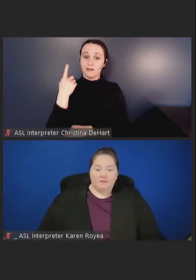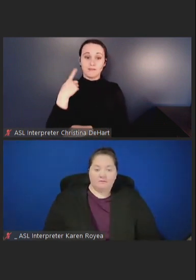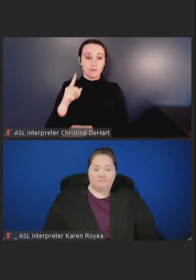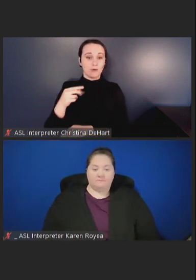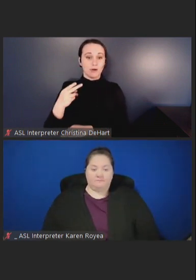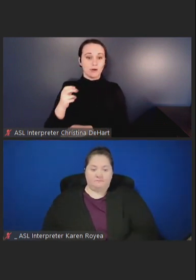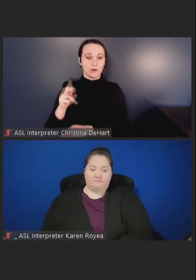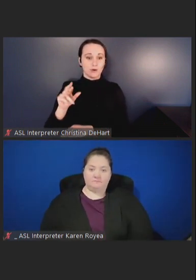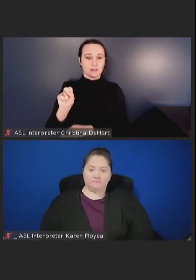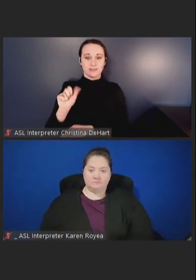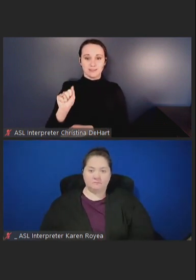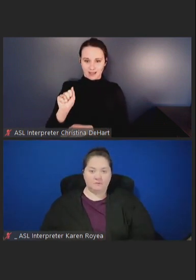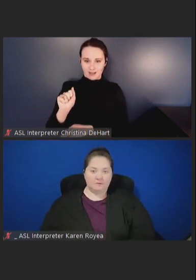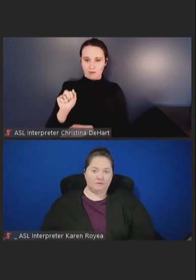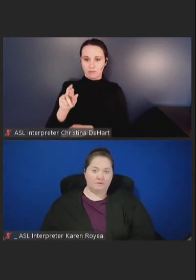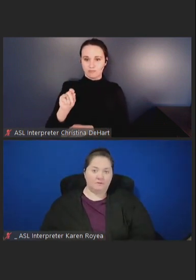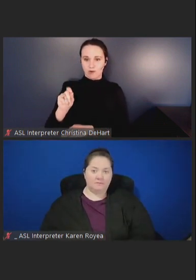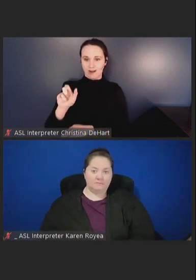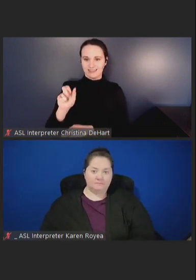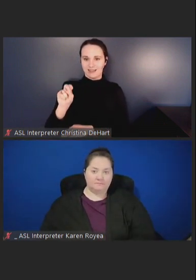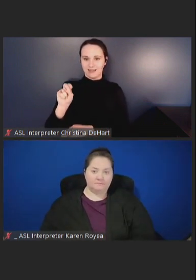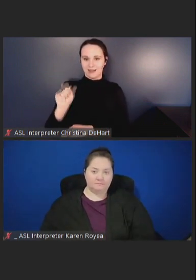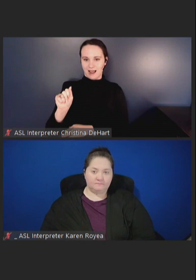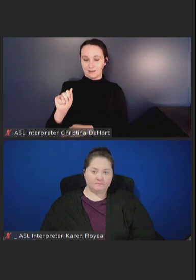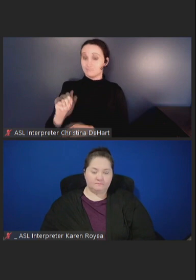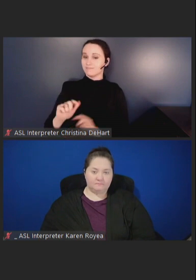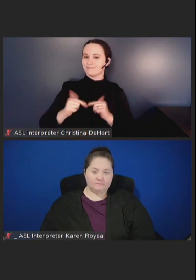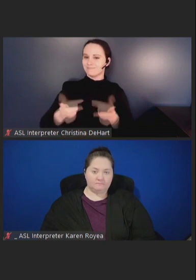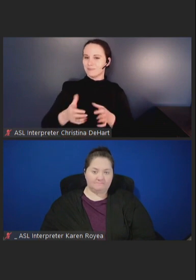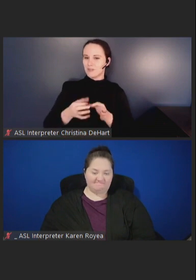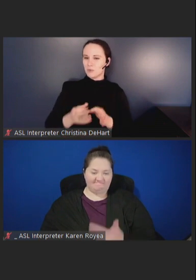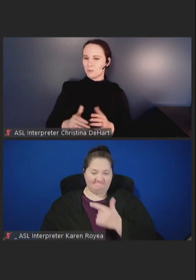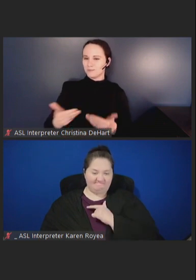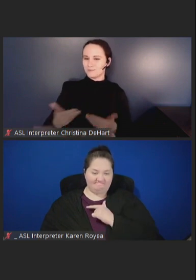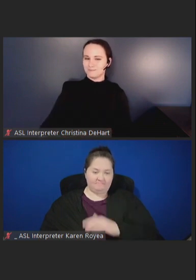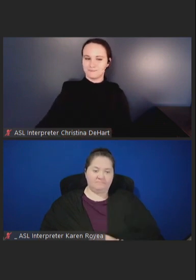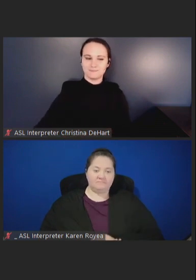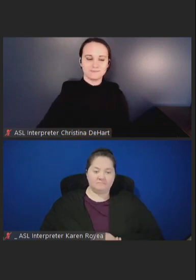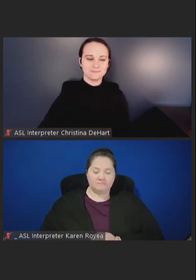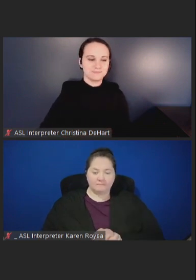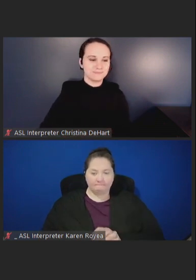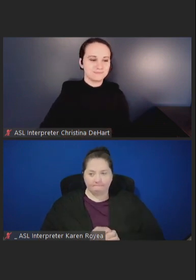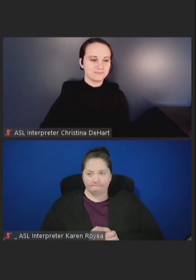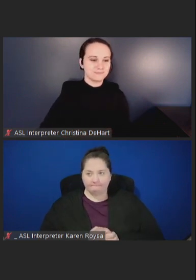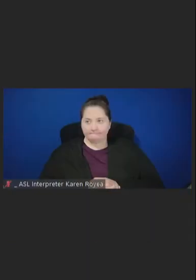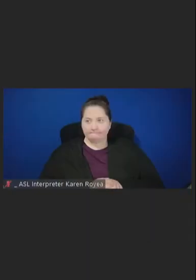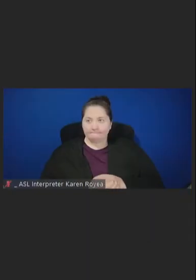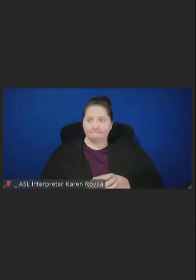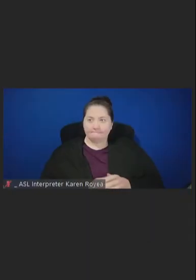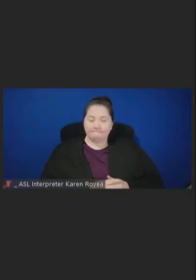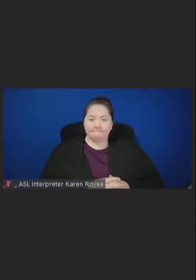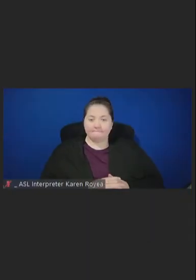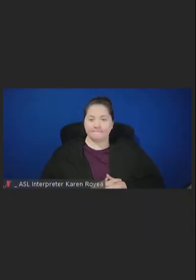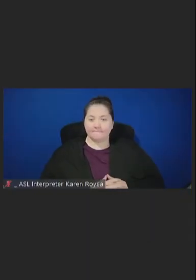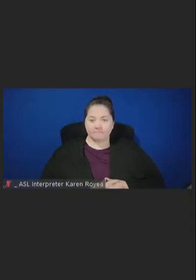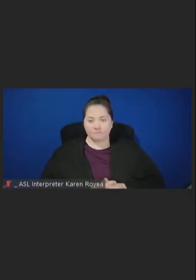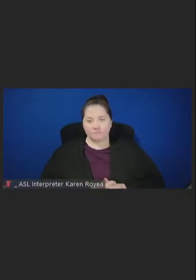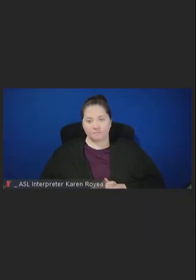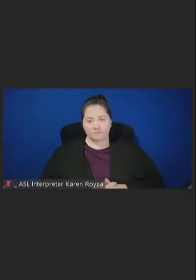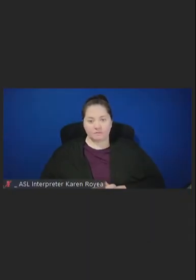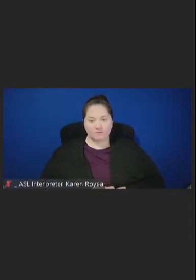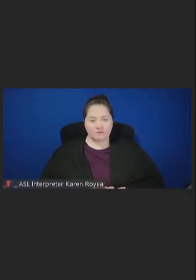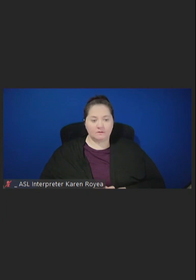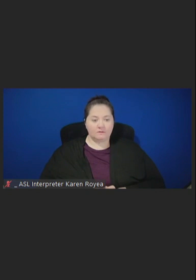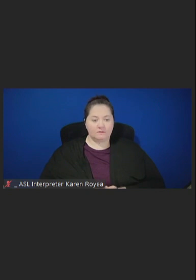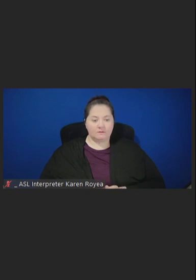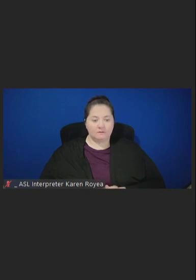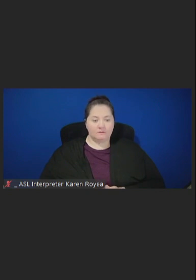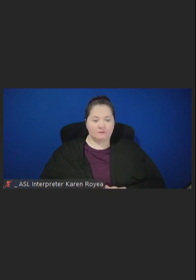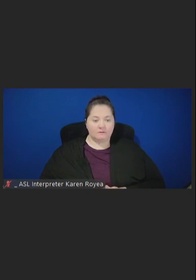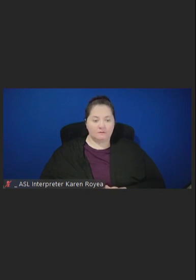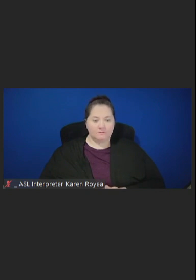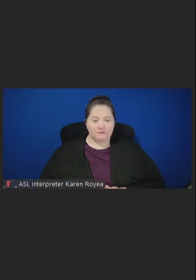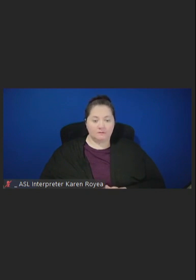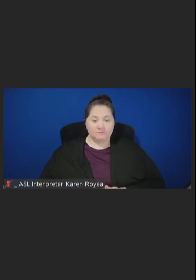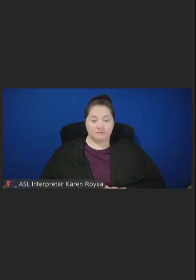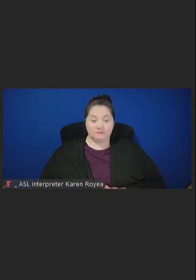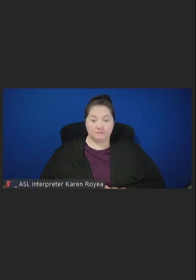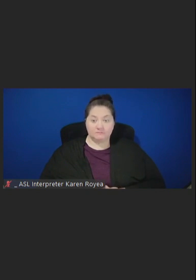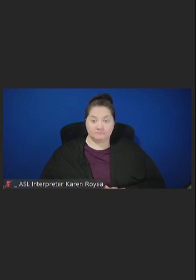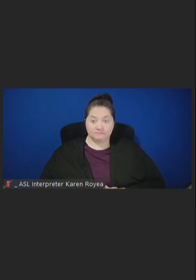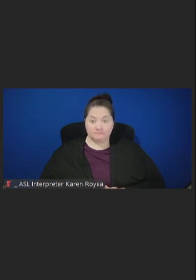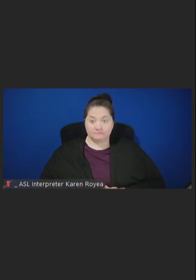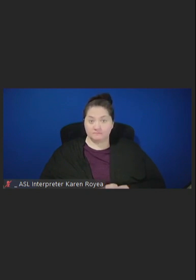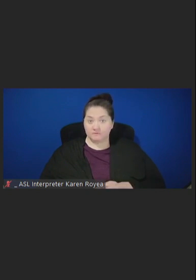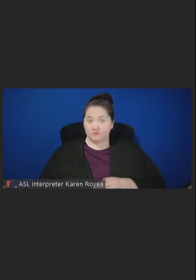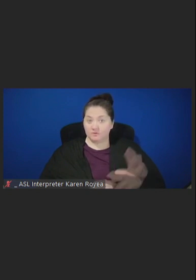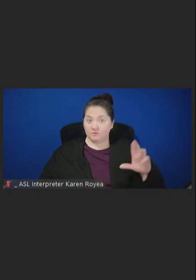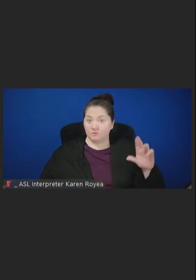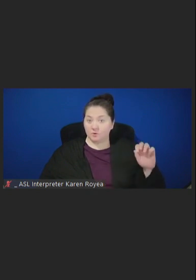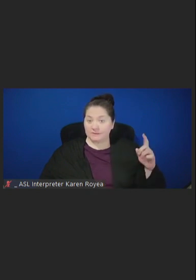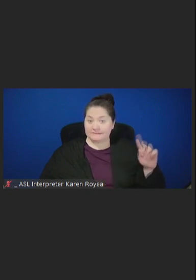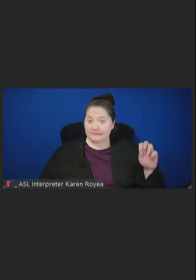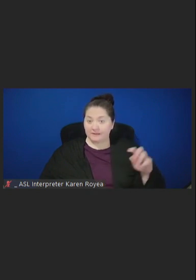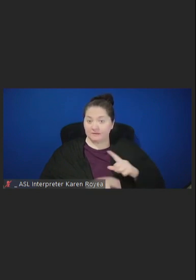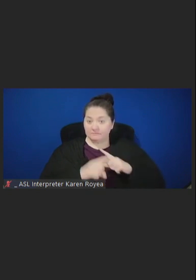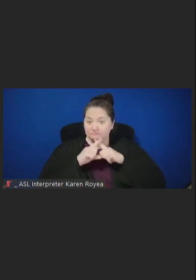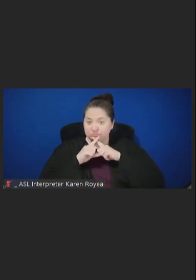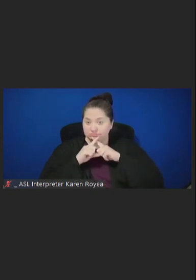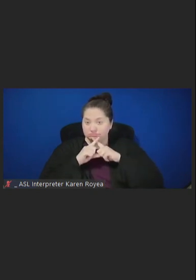Roxana Diba. Roxana, I think you are muted.